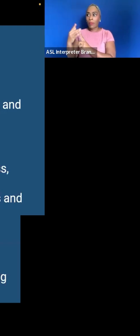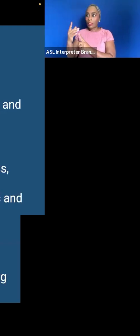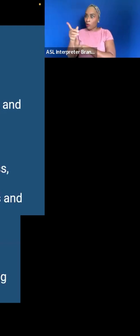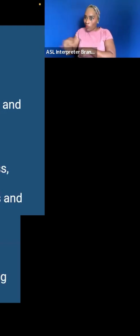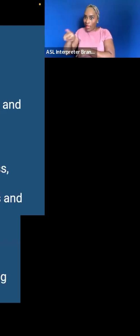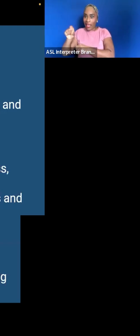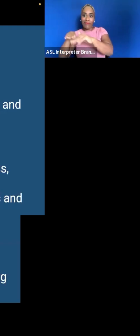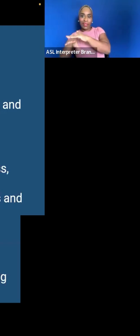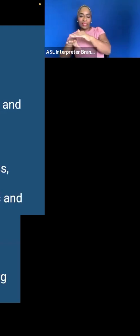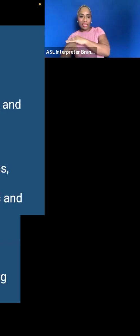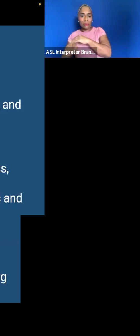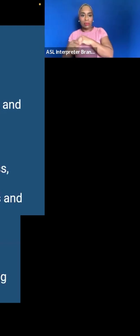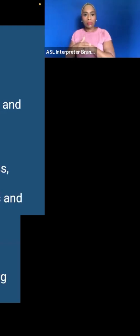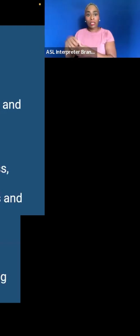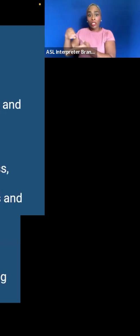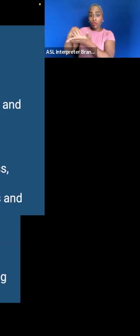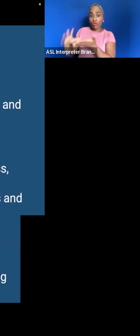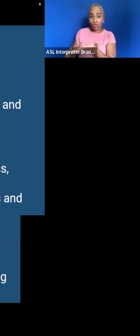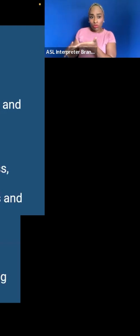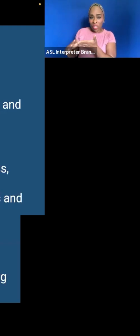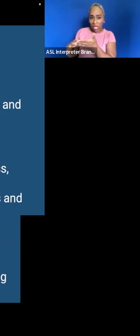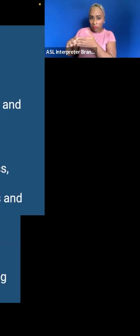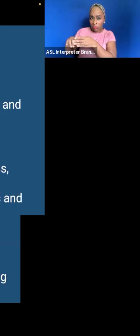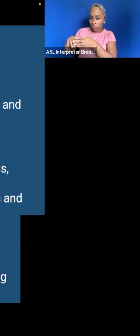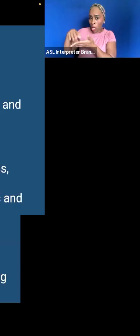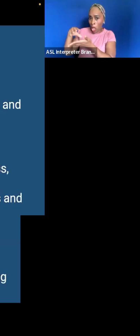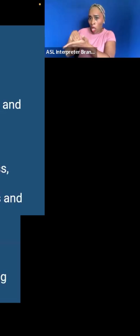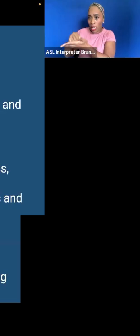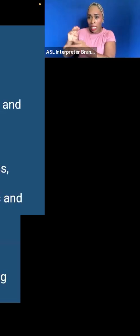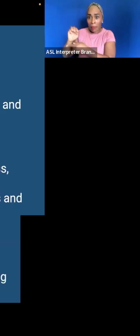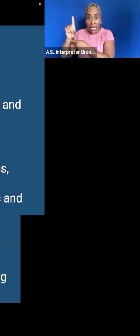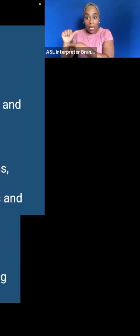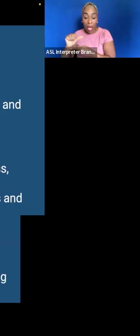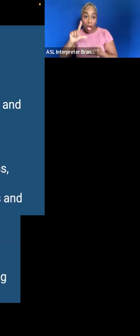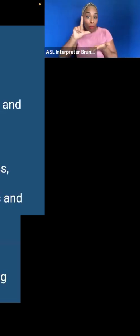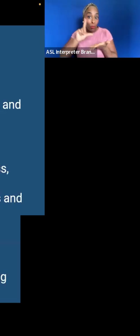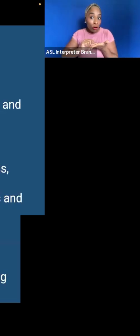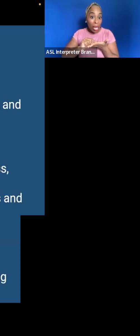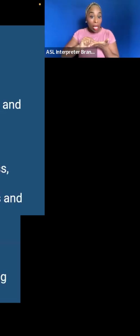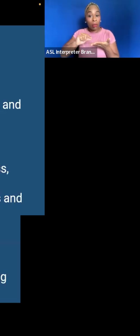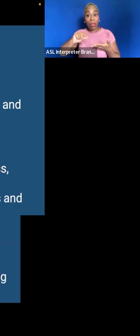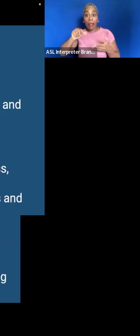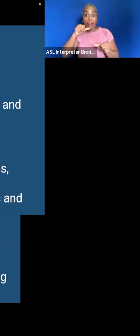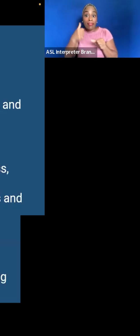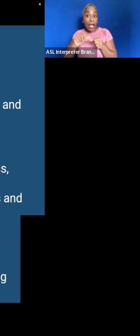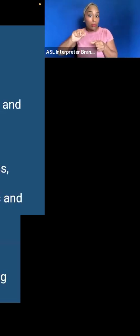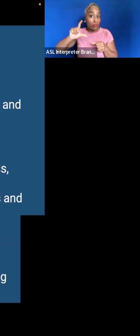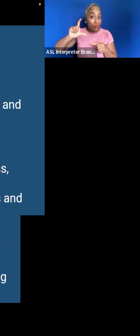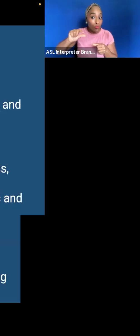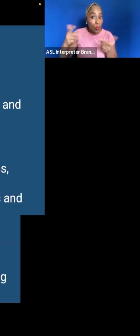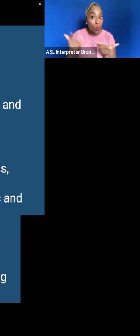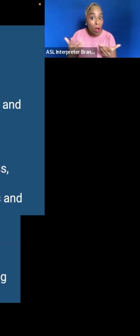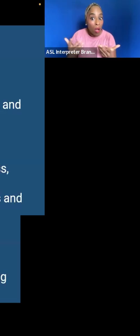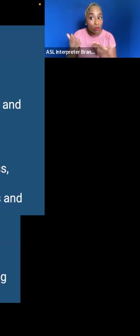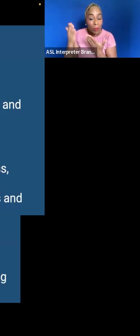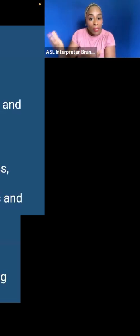What is the student's learning media? Are they a print reader? What is the font size that's recommended? Are they a braille reader?